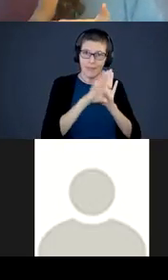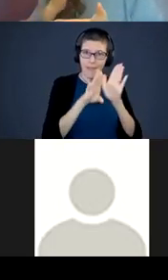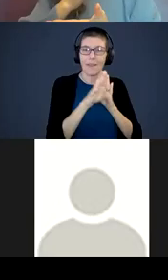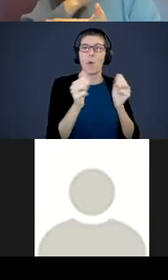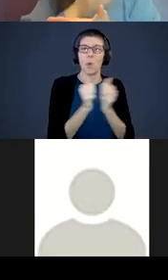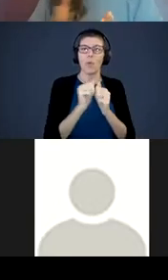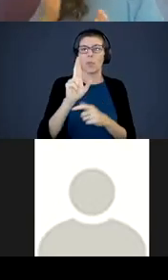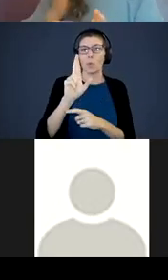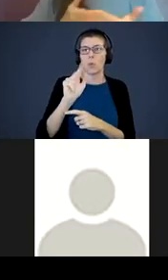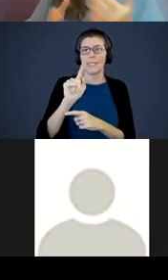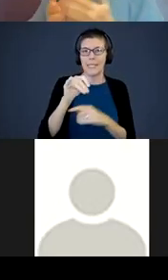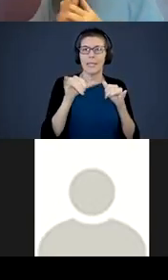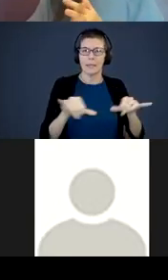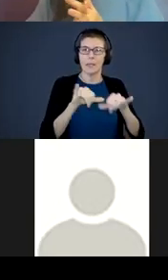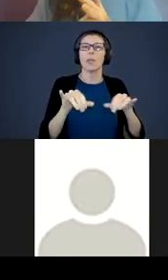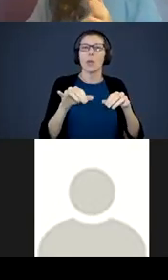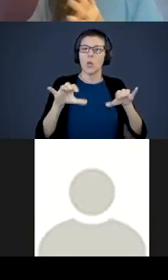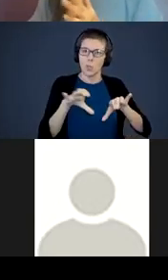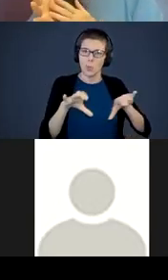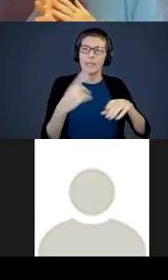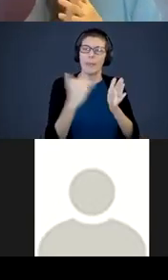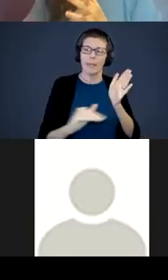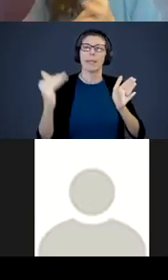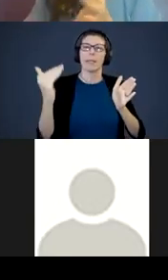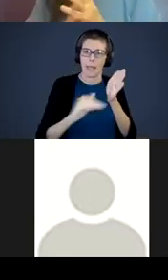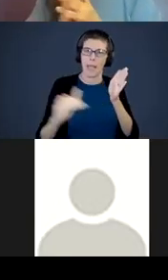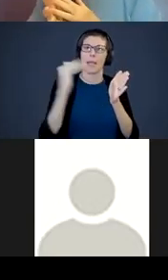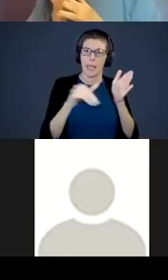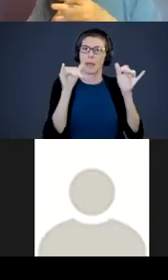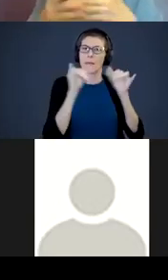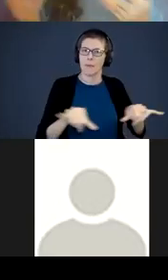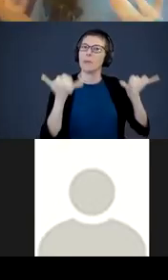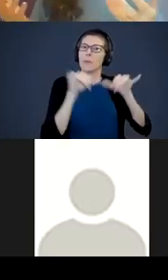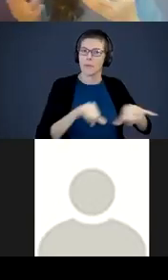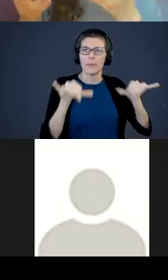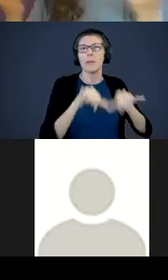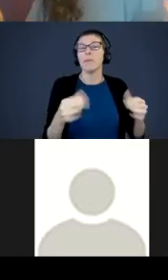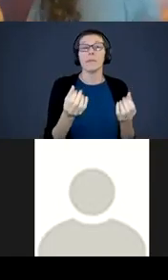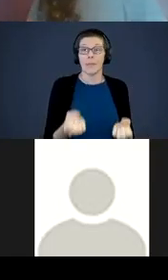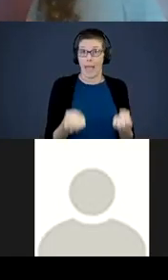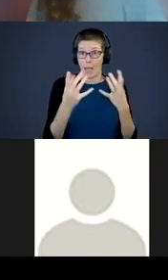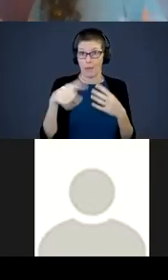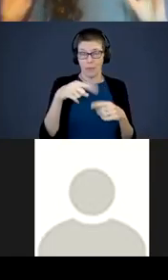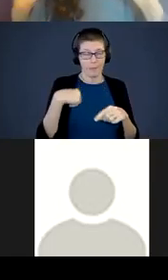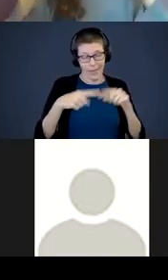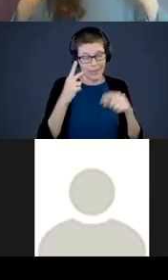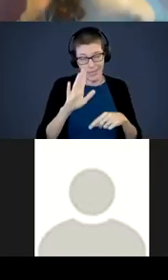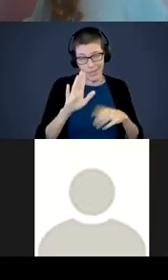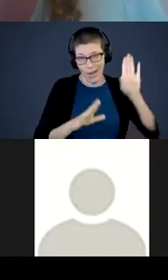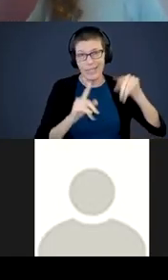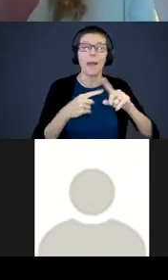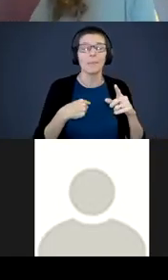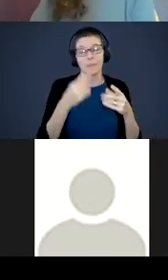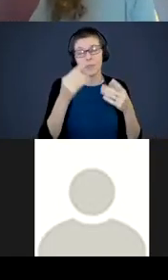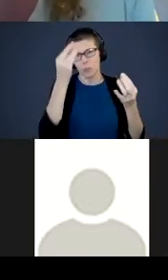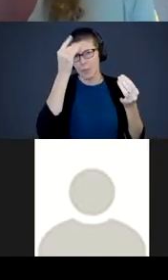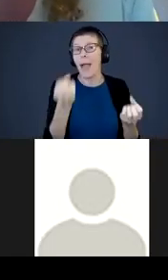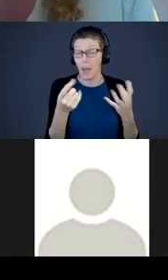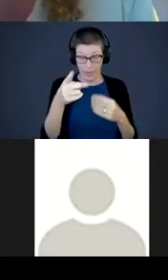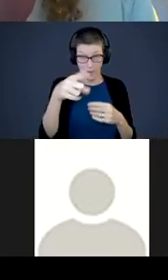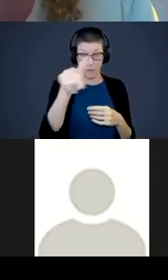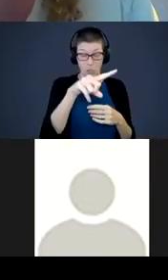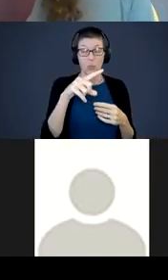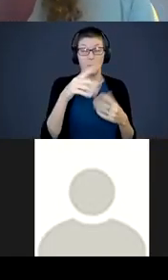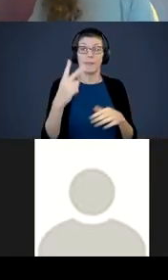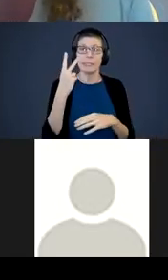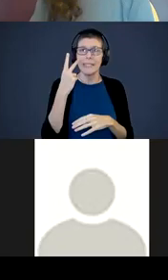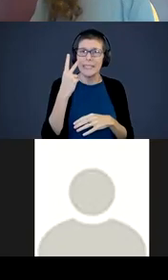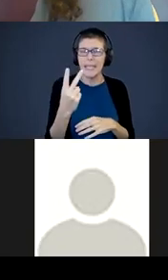by doing something again and again. How many of you have seen a movie like